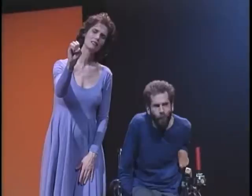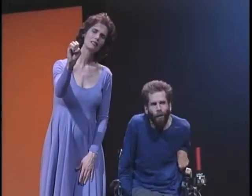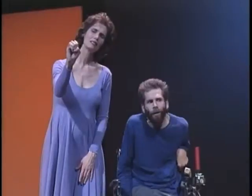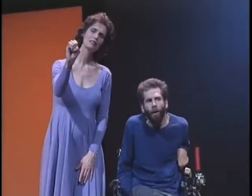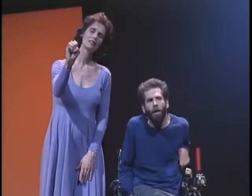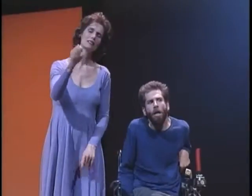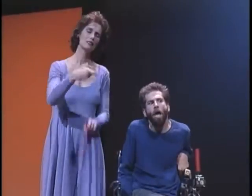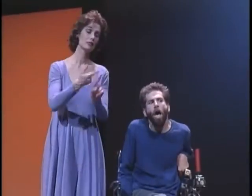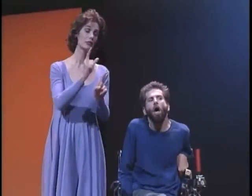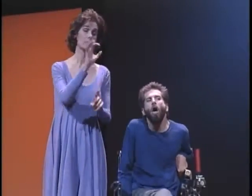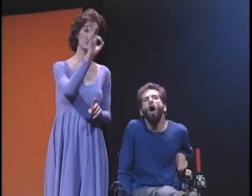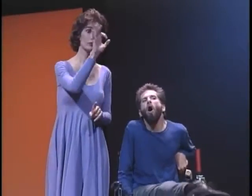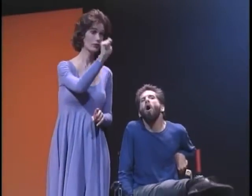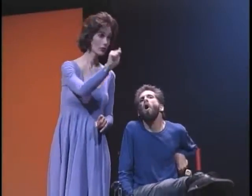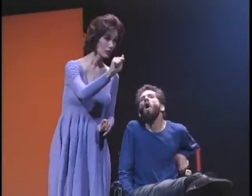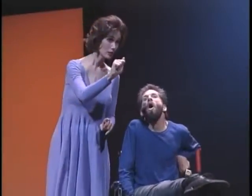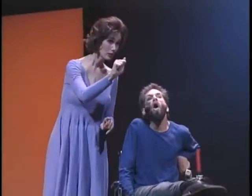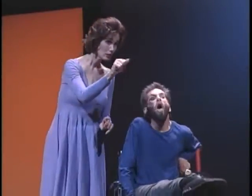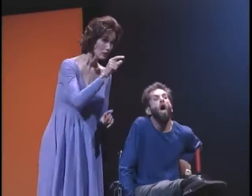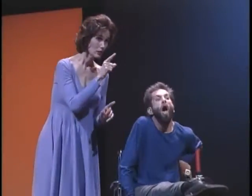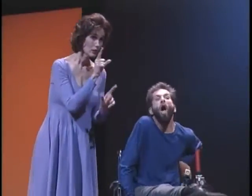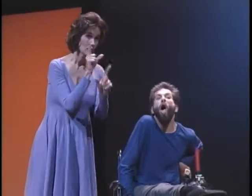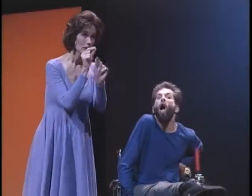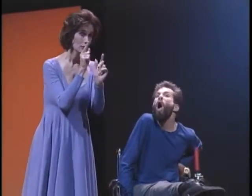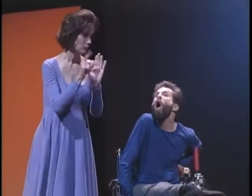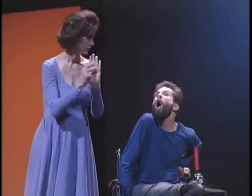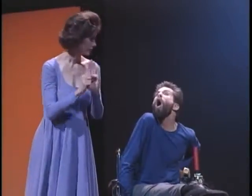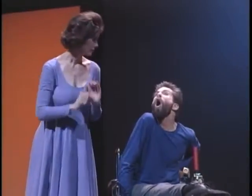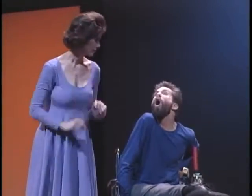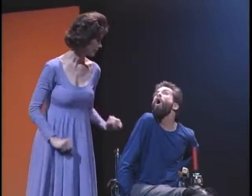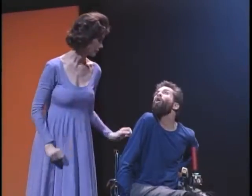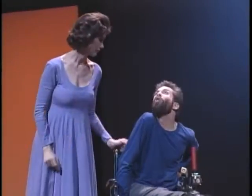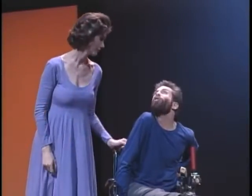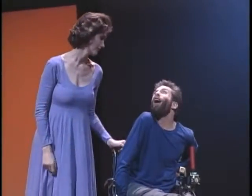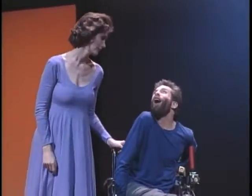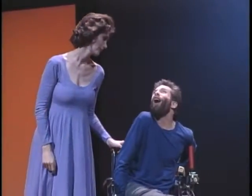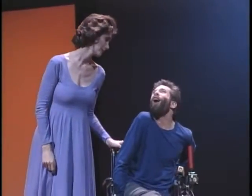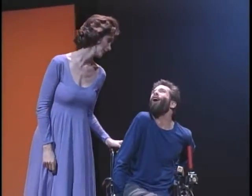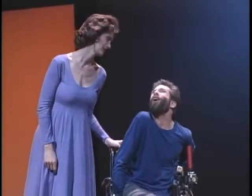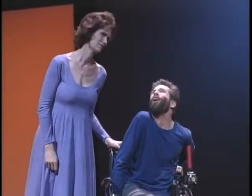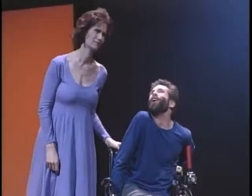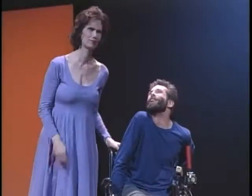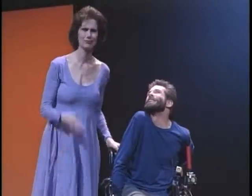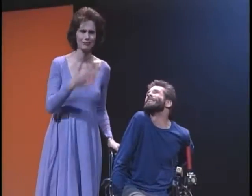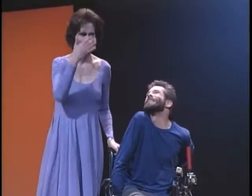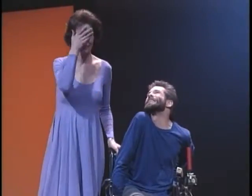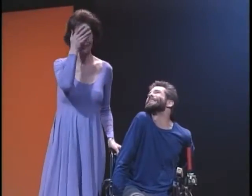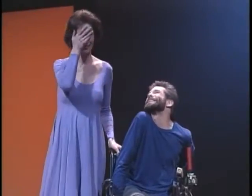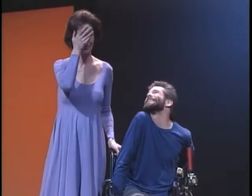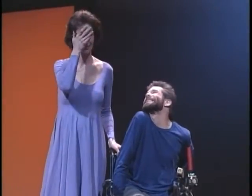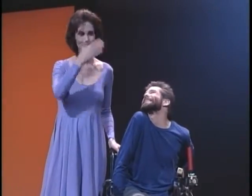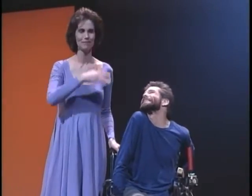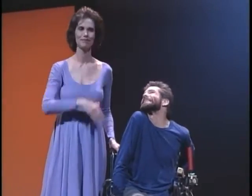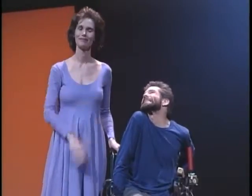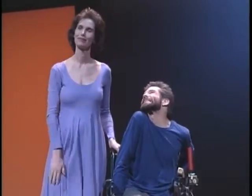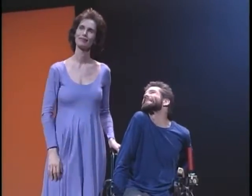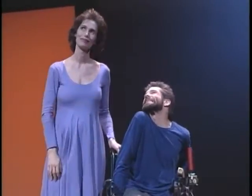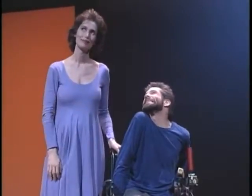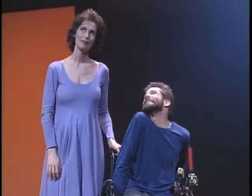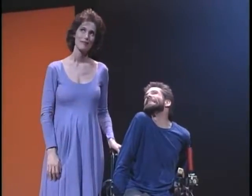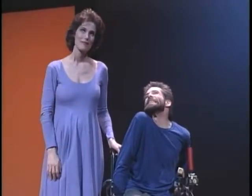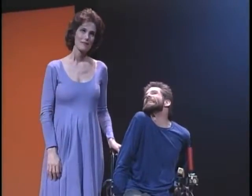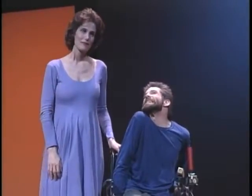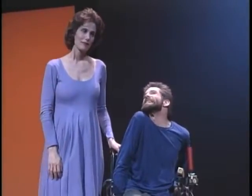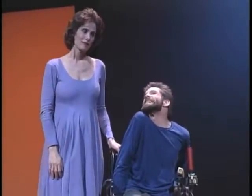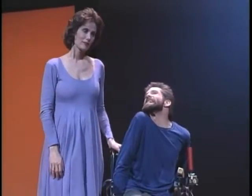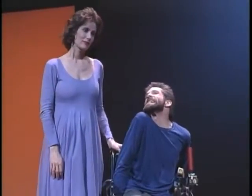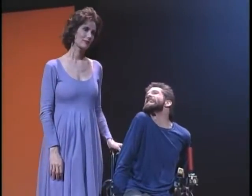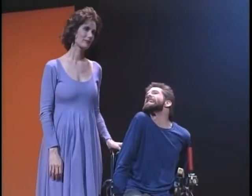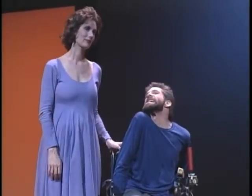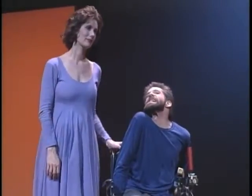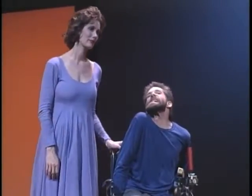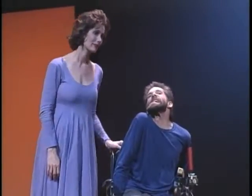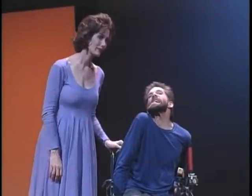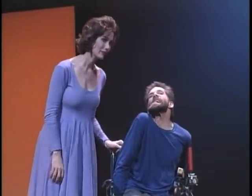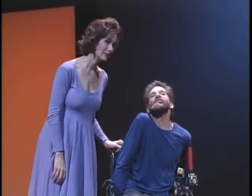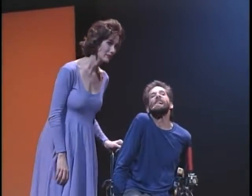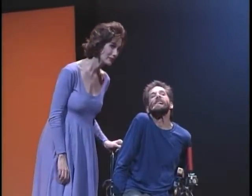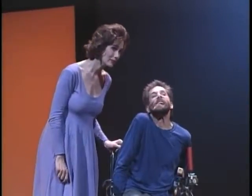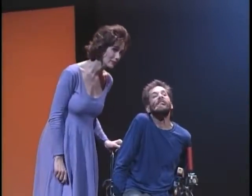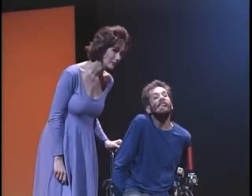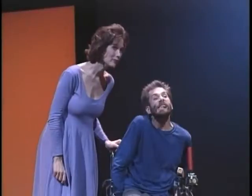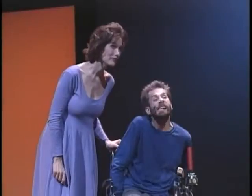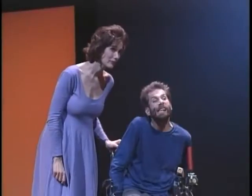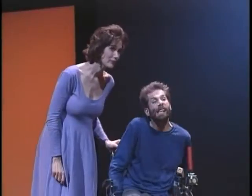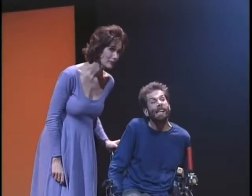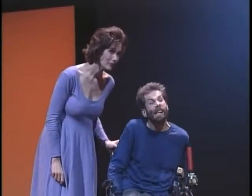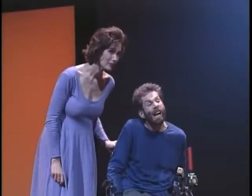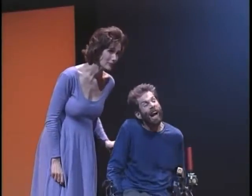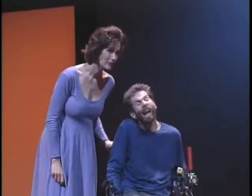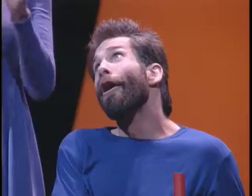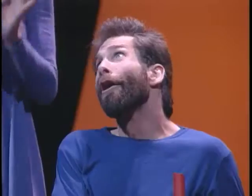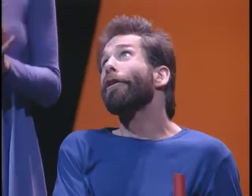Florida and croire Neil my people ran a story on you two days ago mm-hmm about a